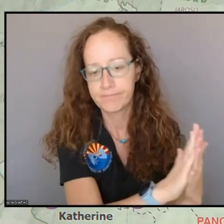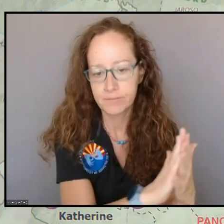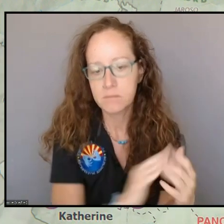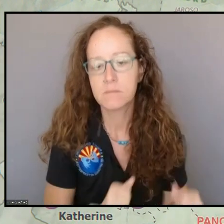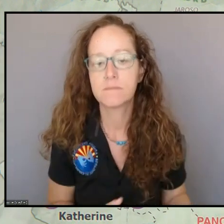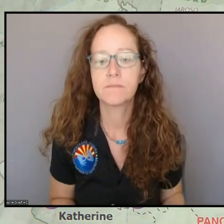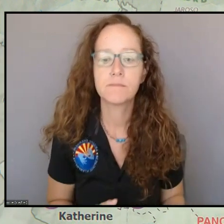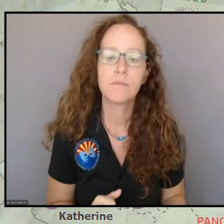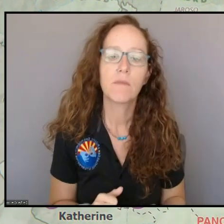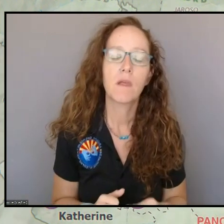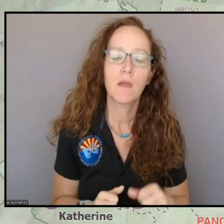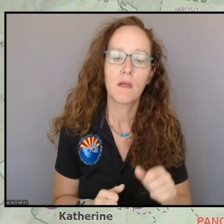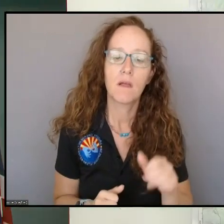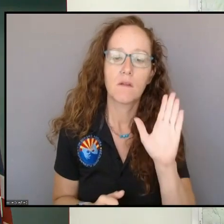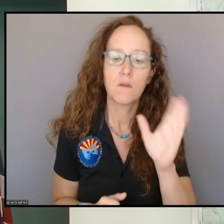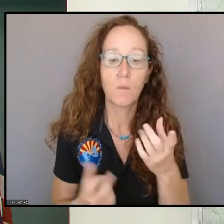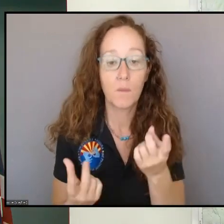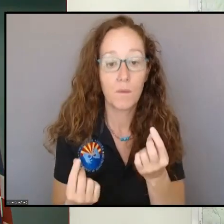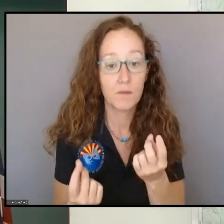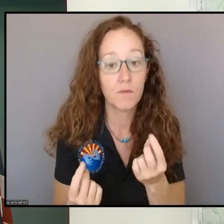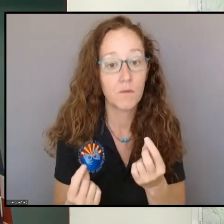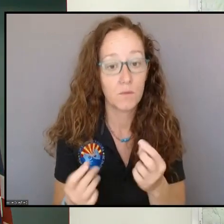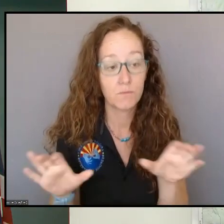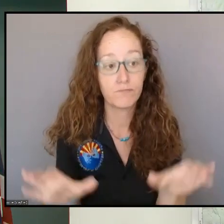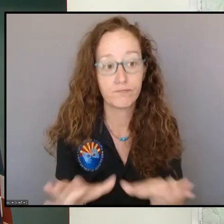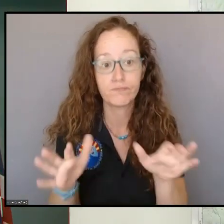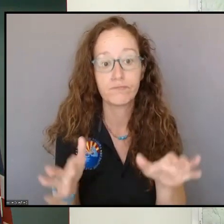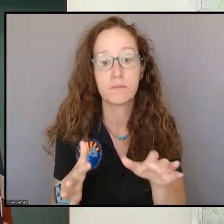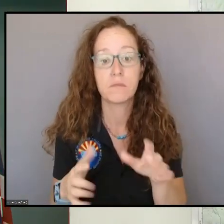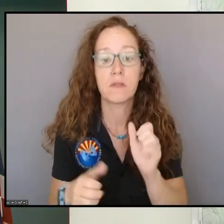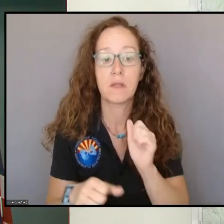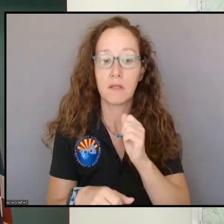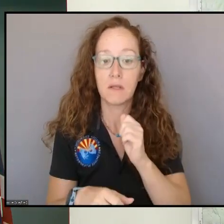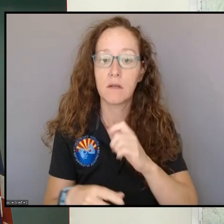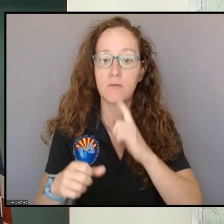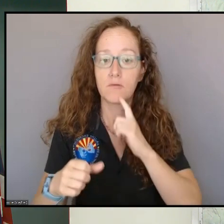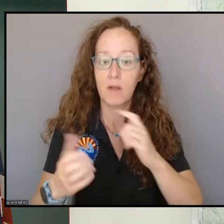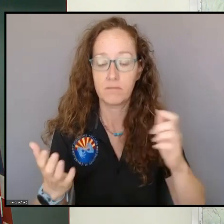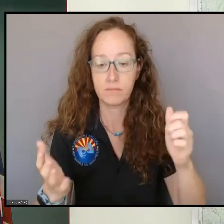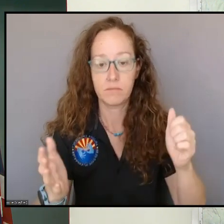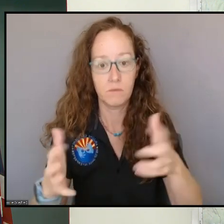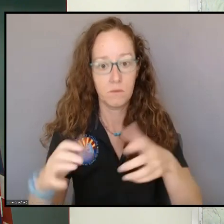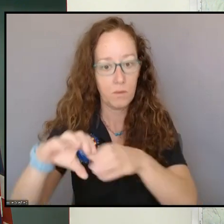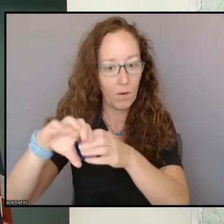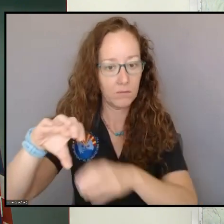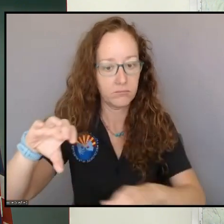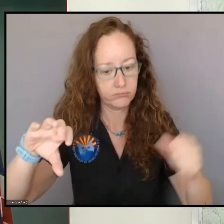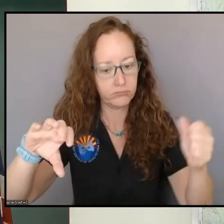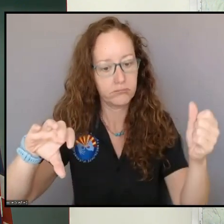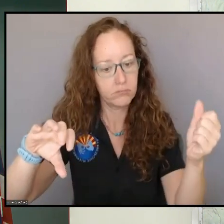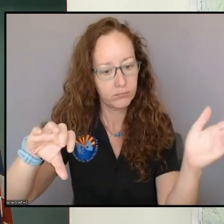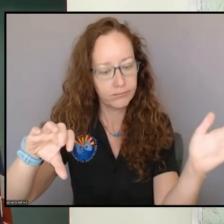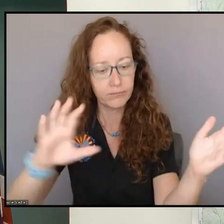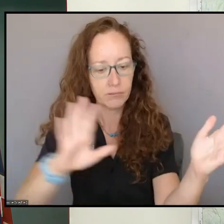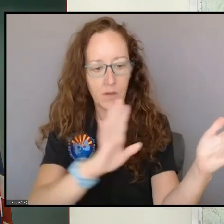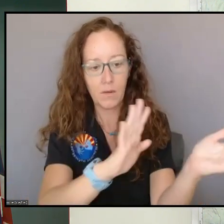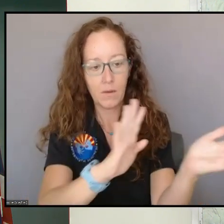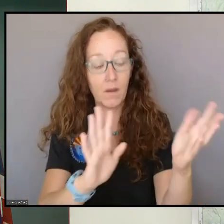the firing operations down our containment lines to halt that advancement towards our containment lines. And it's just